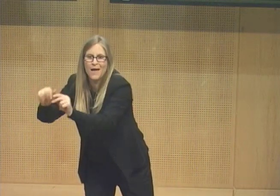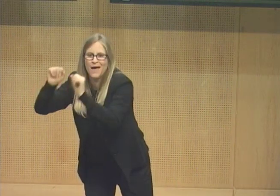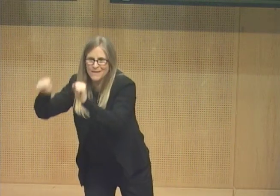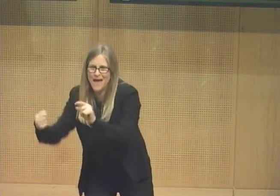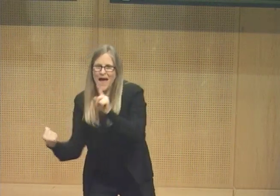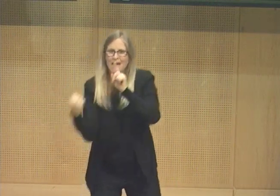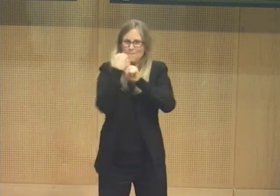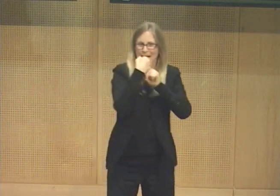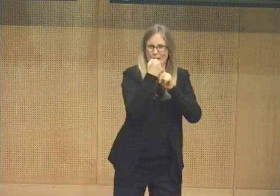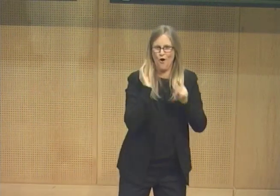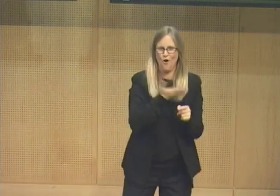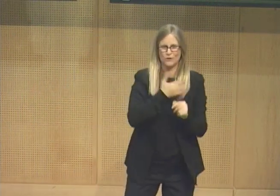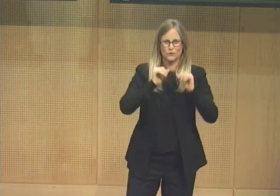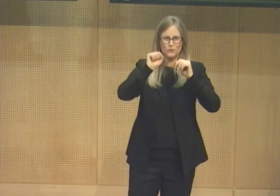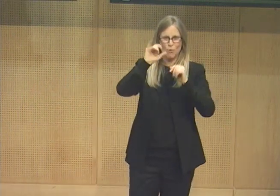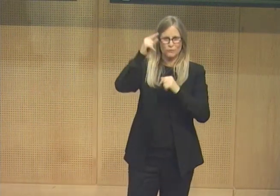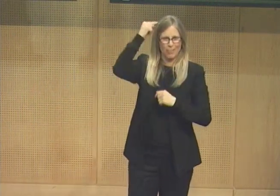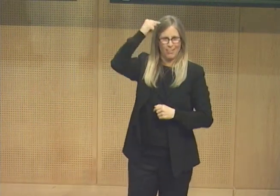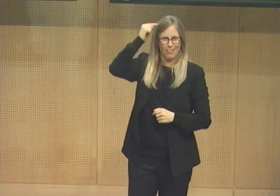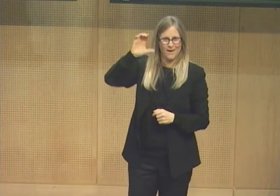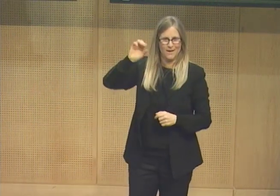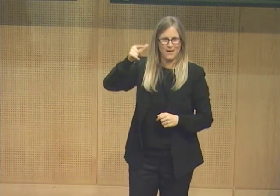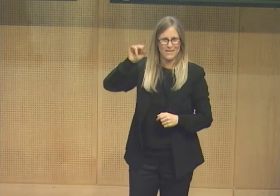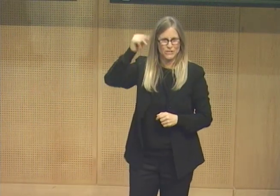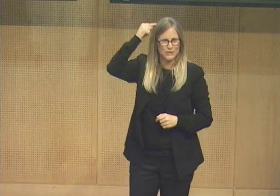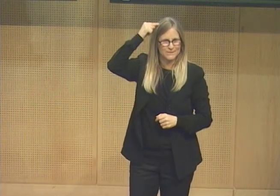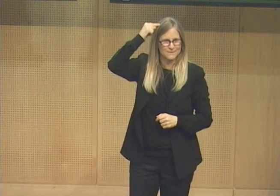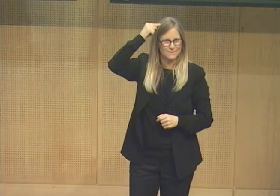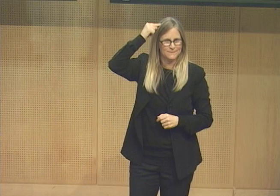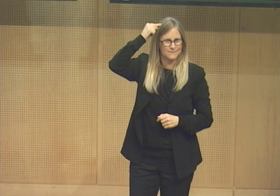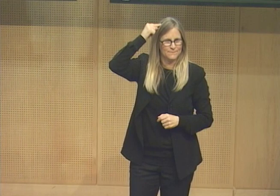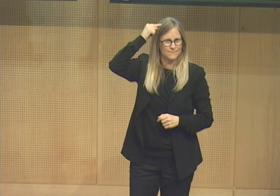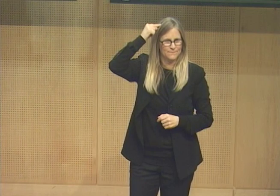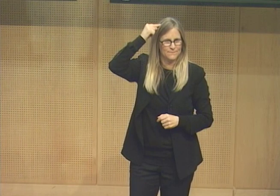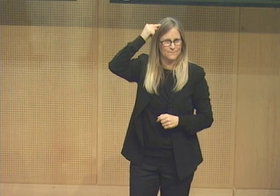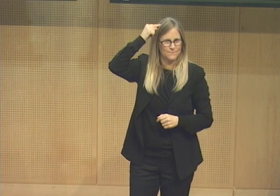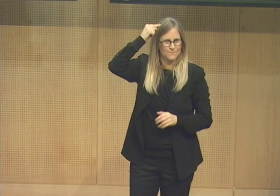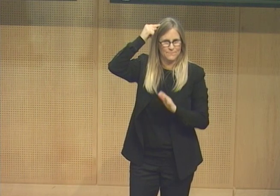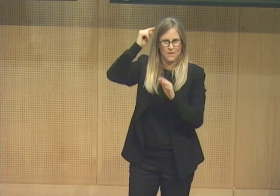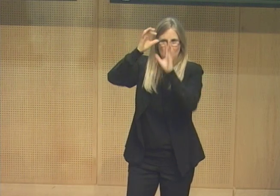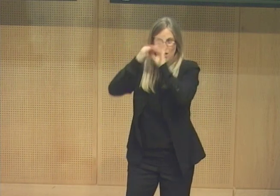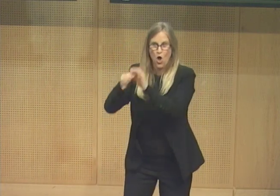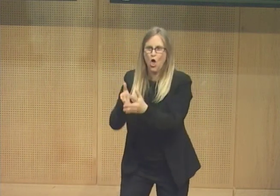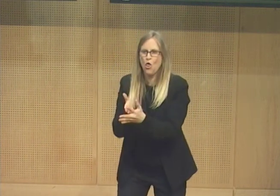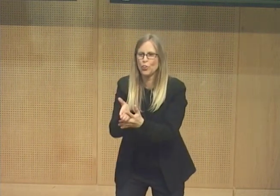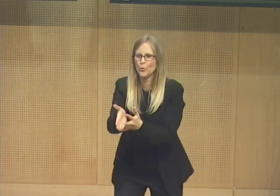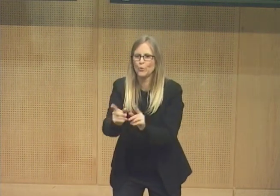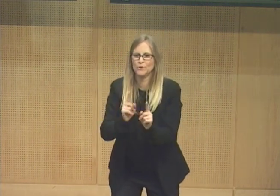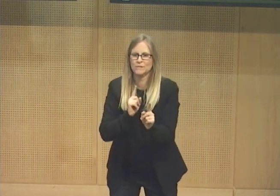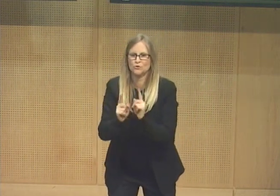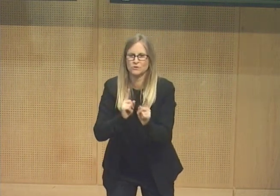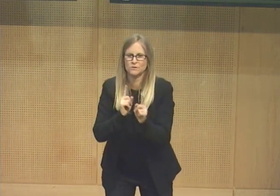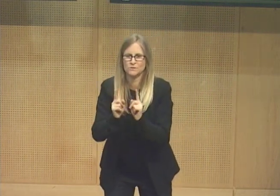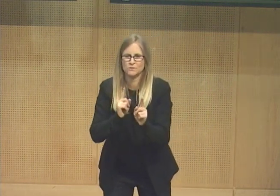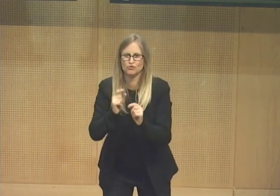and then that can impact how we think about them in turn. And this happens through the discourse structures.